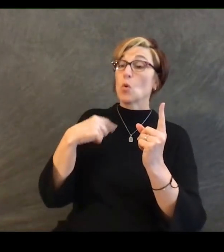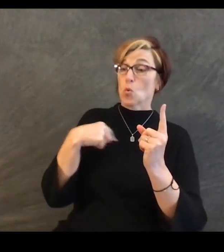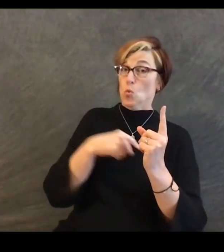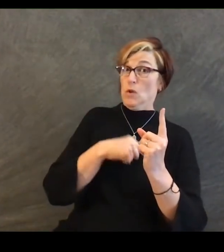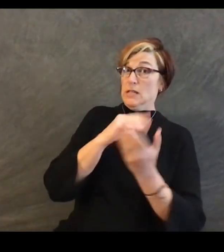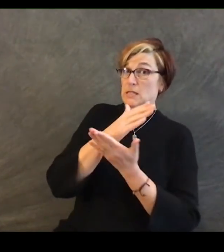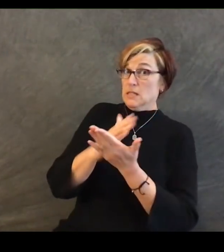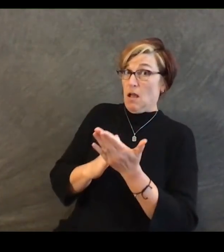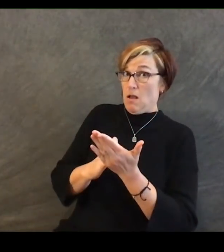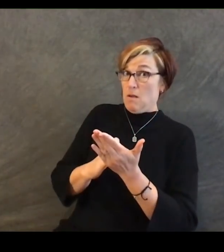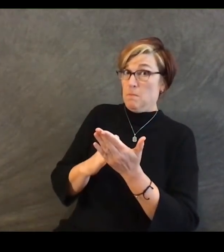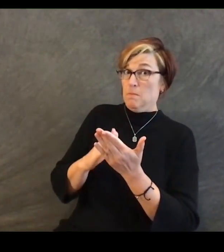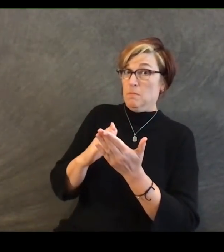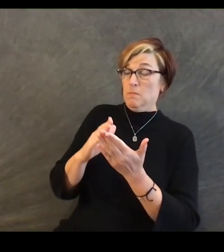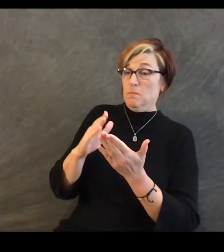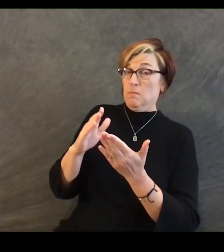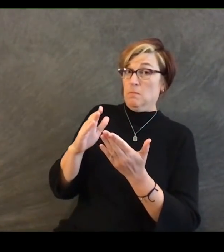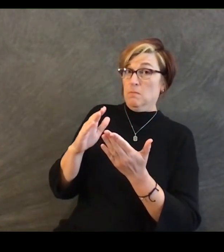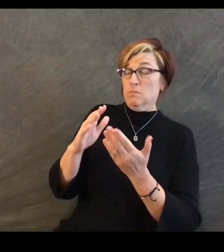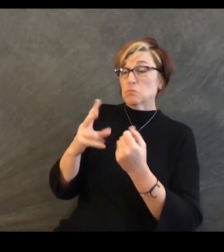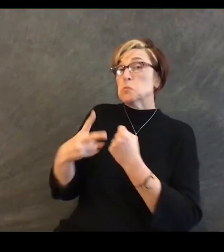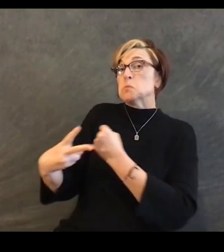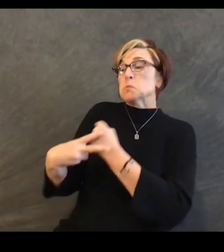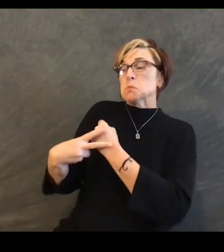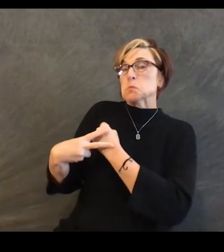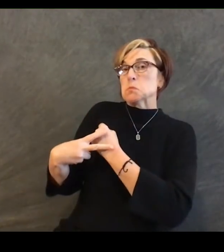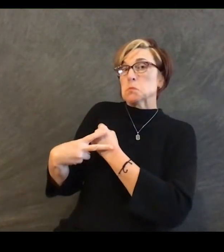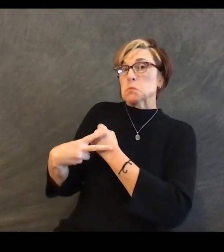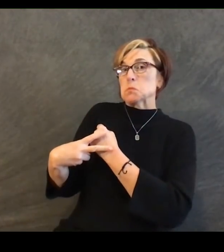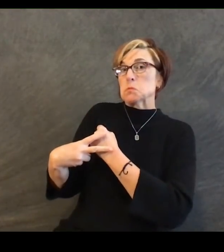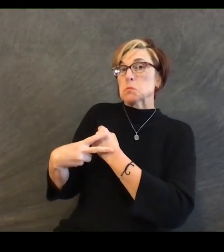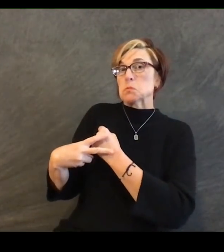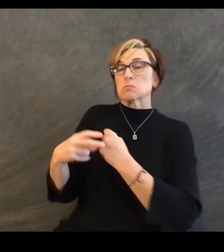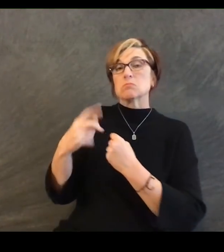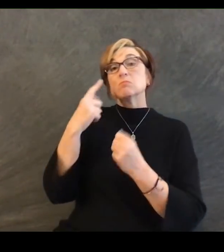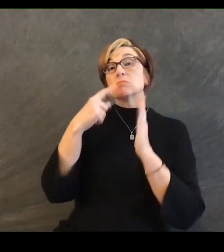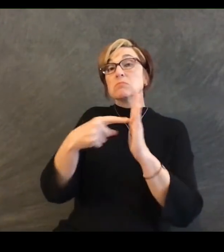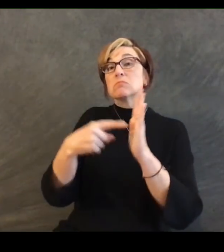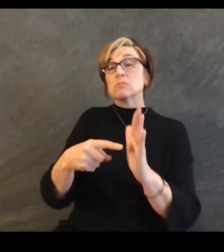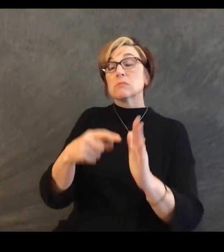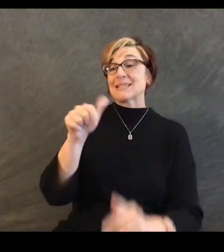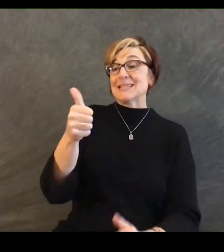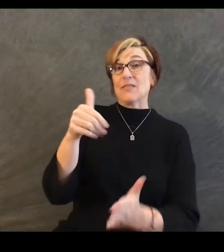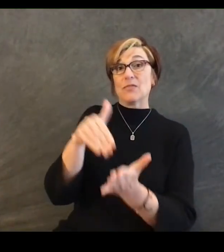have almost 10,000 ventilators that we have ready to go we have to hold them